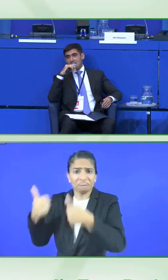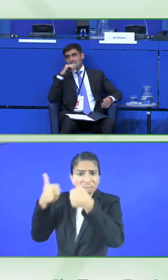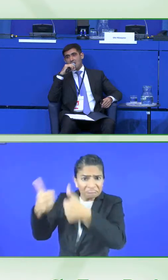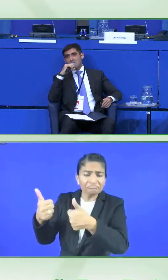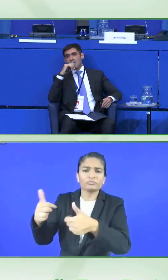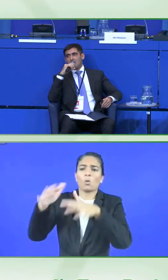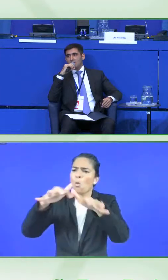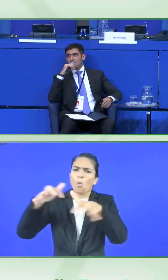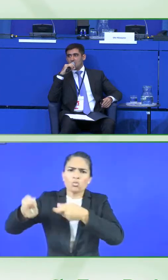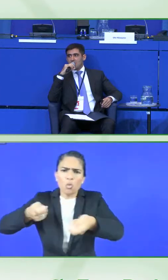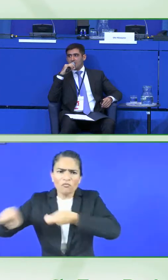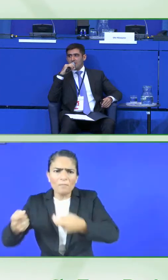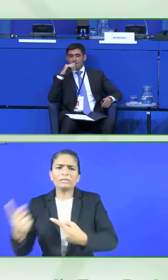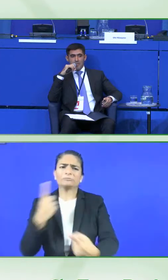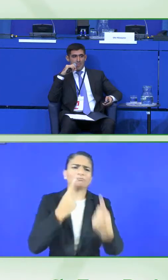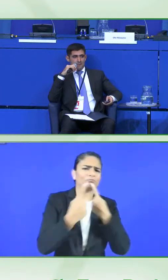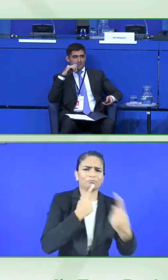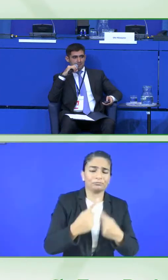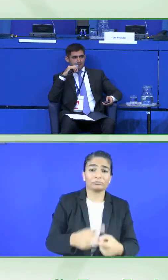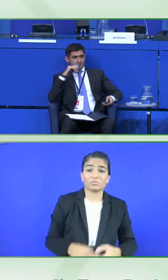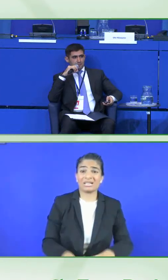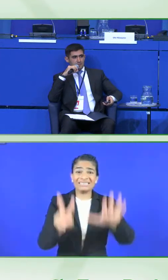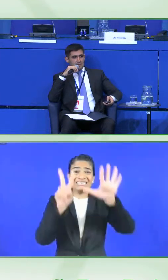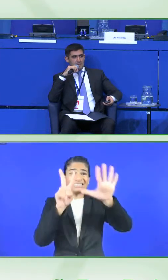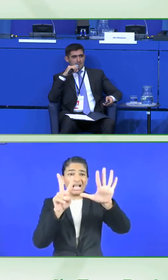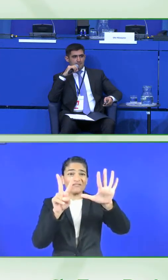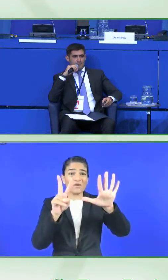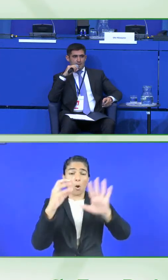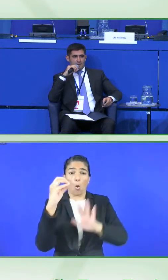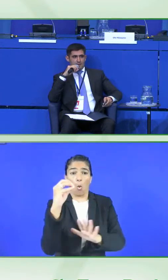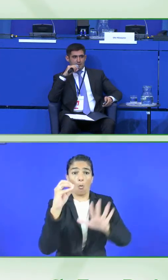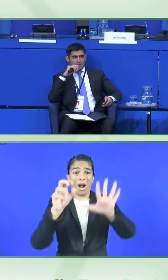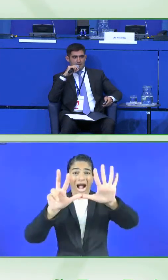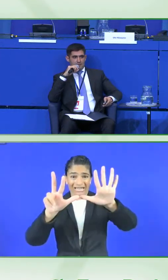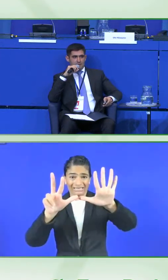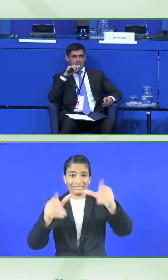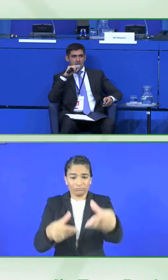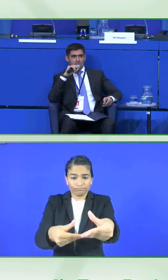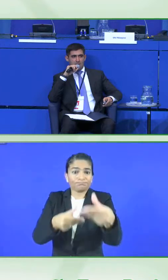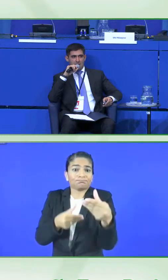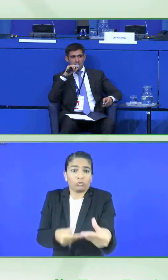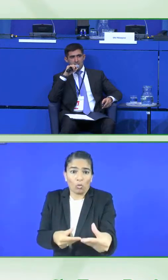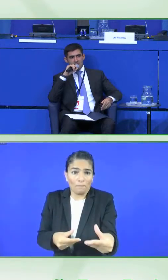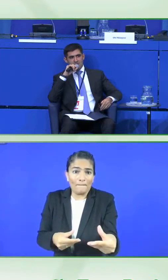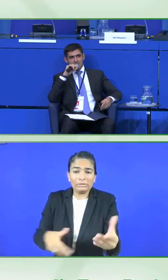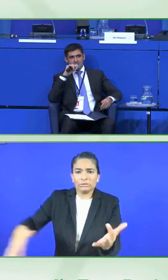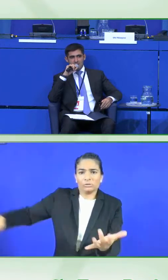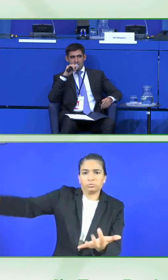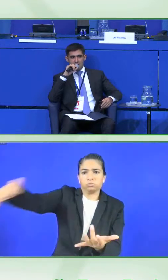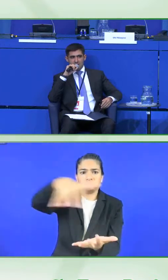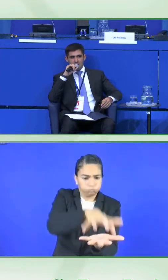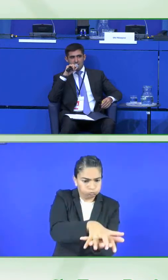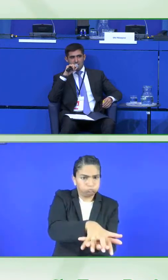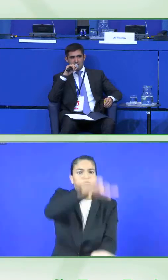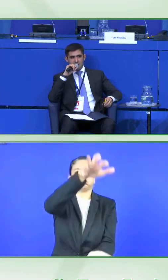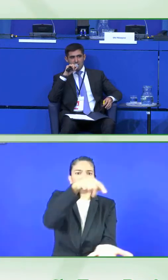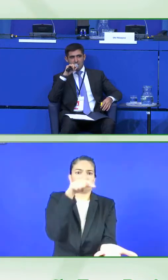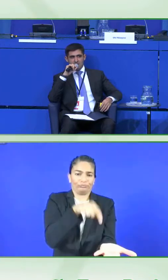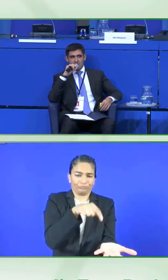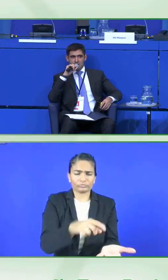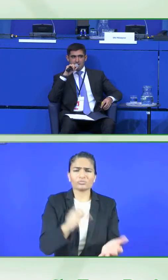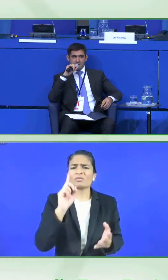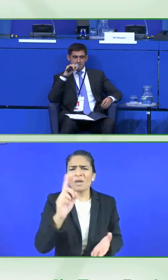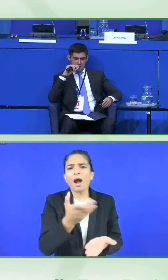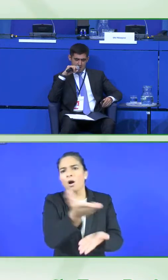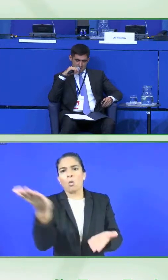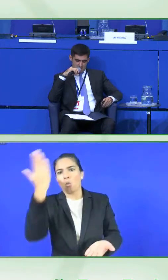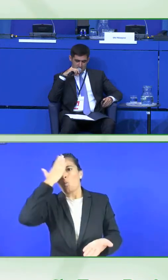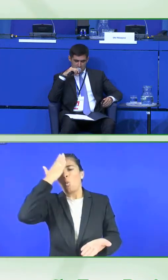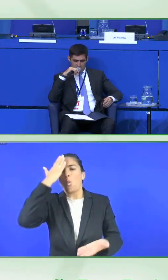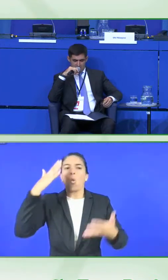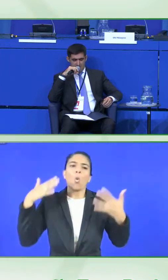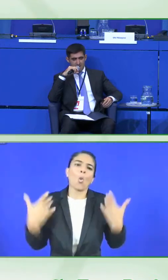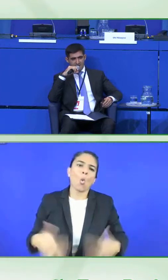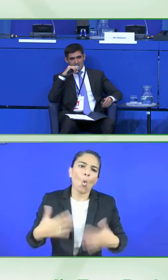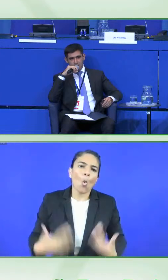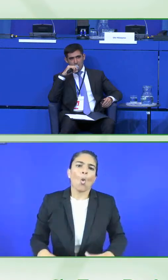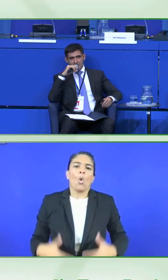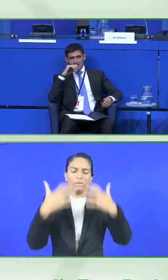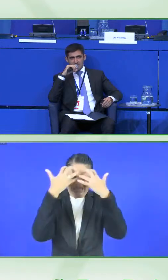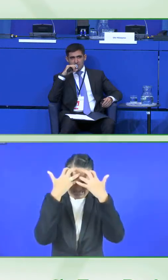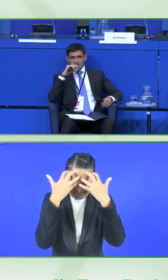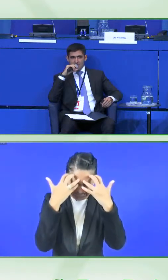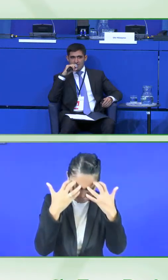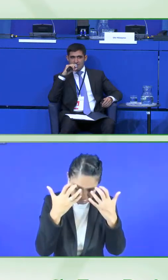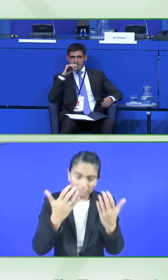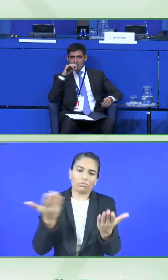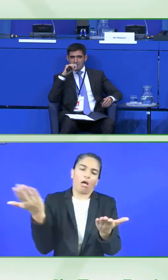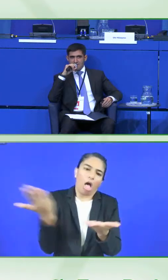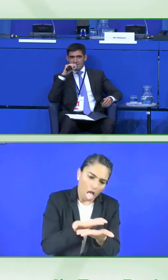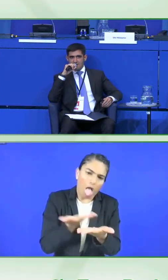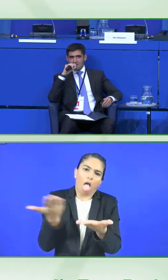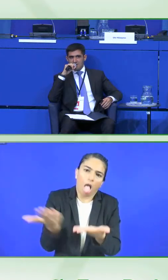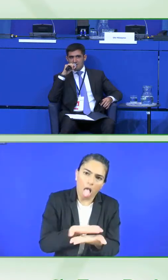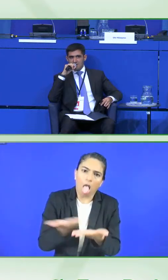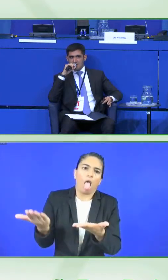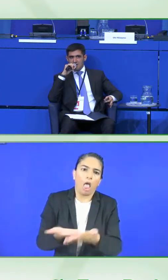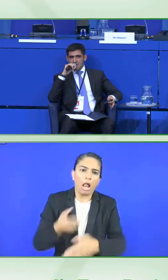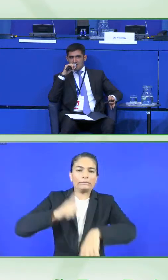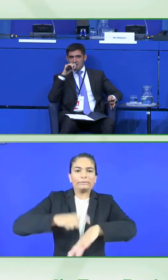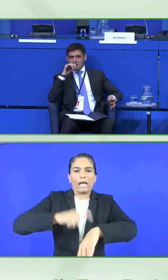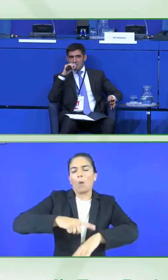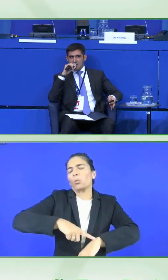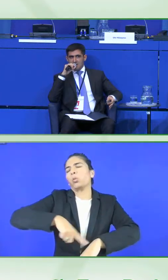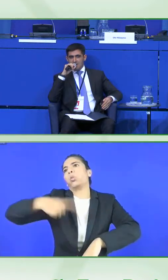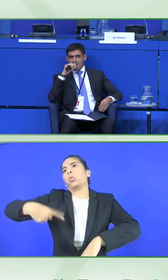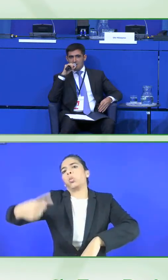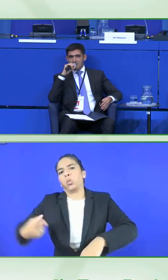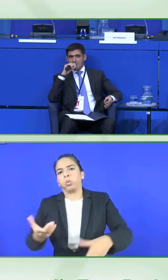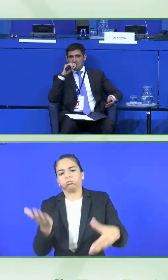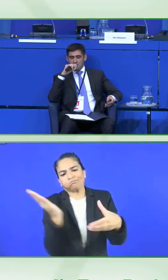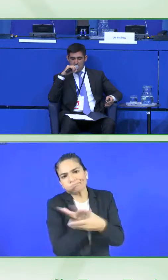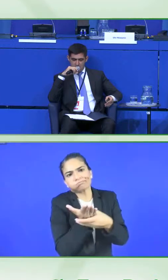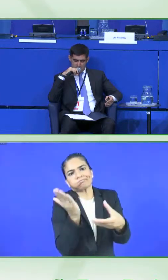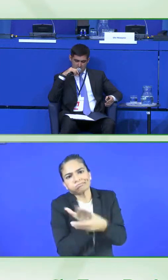That eliminates the need for individuals to submit the documentation, or sign the relevant